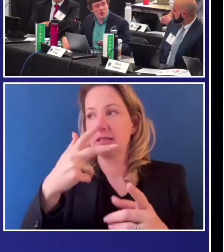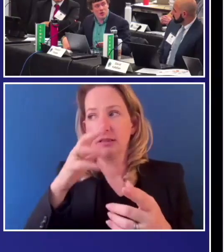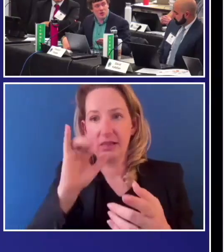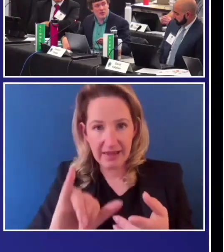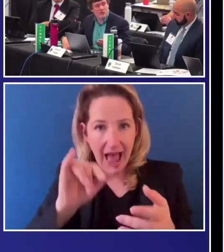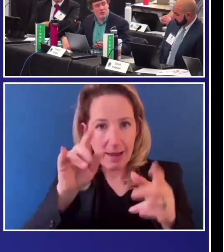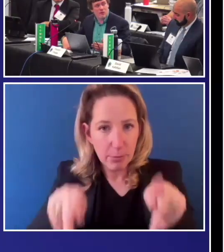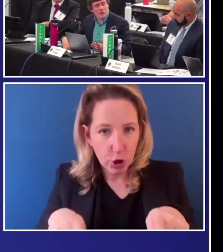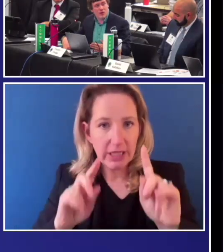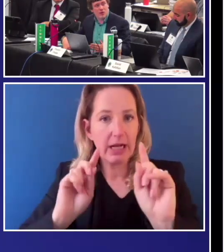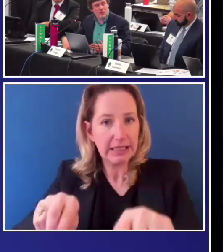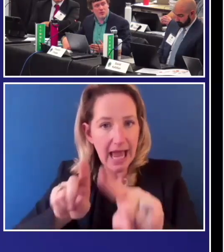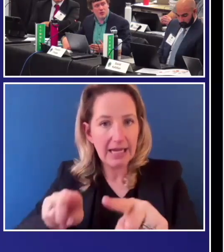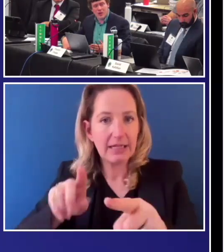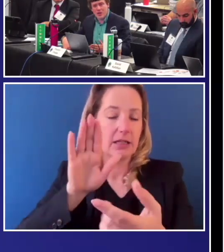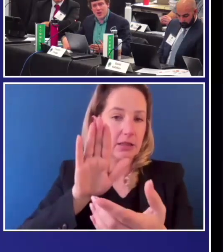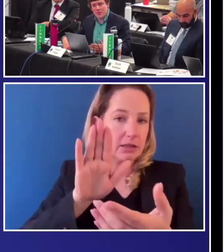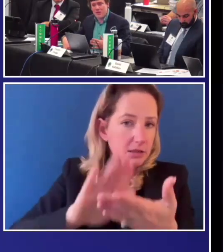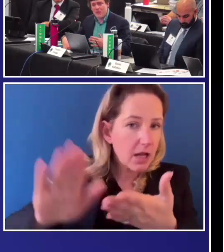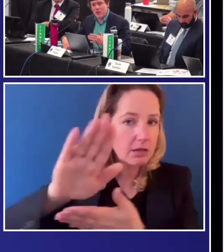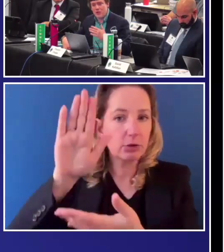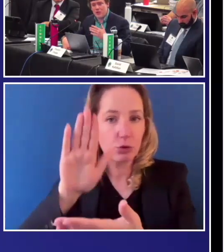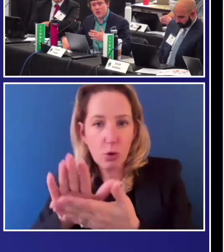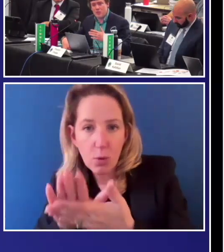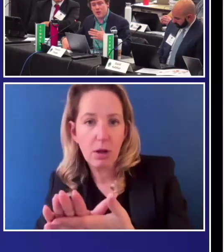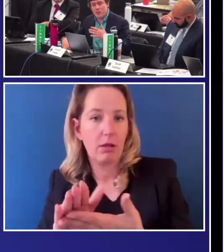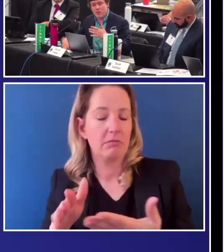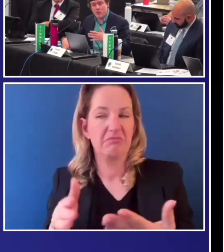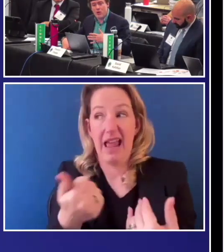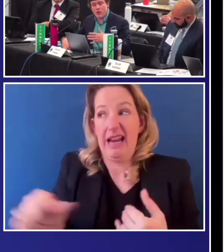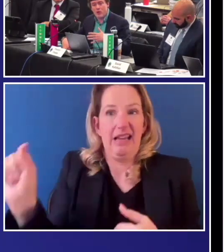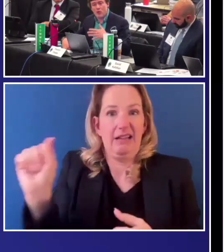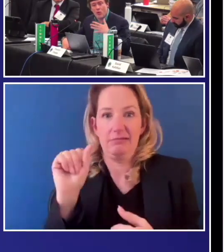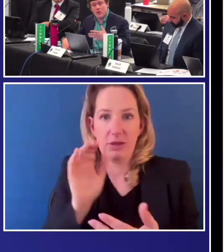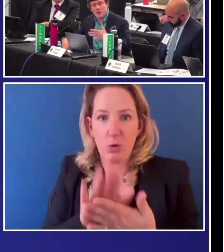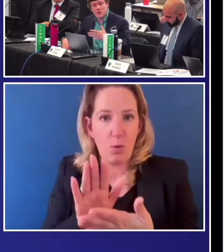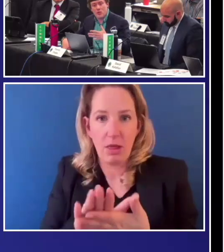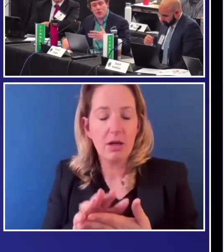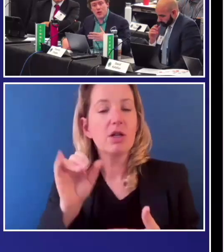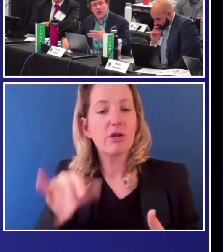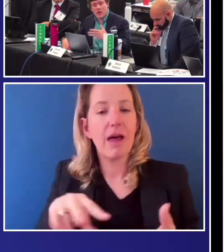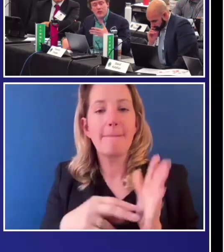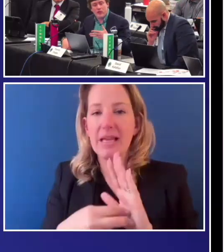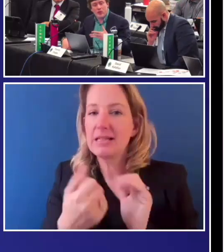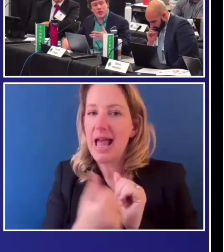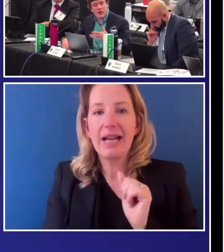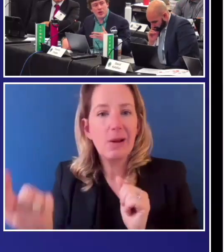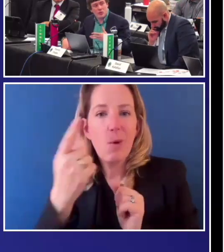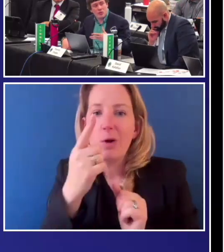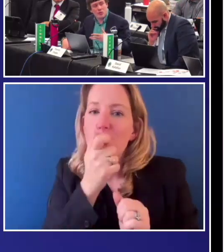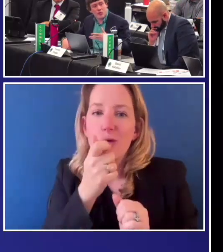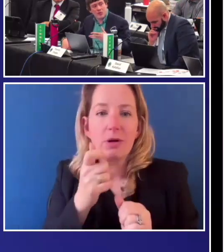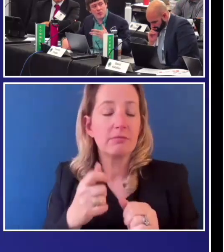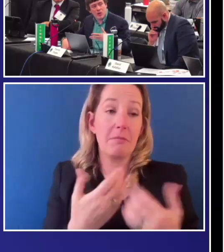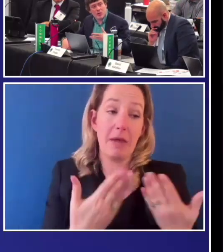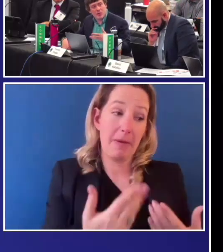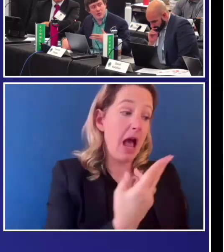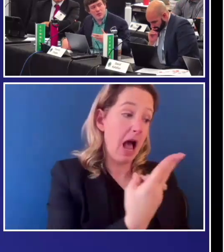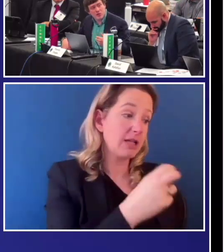You know, it doesn't have to be full-time. So I believe those people who are enrolled in school, even if they only have a high school diploma, they would not be included